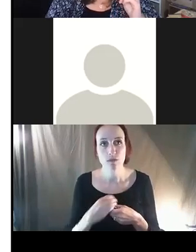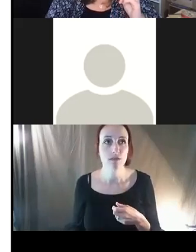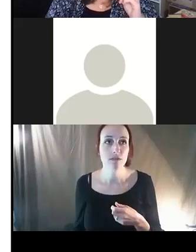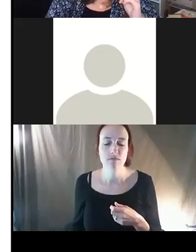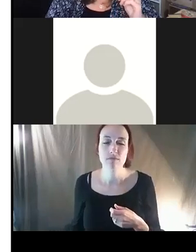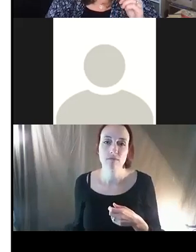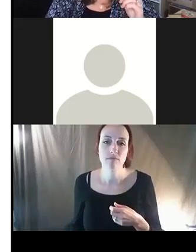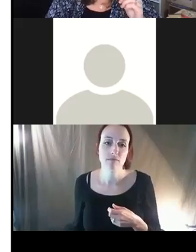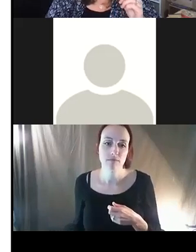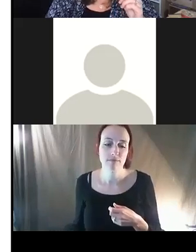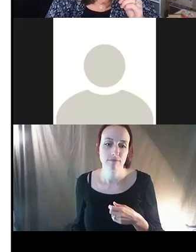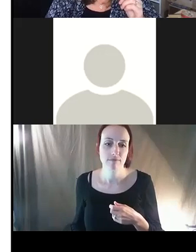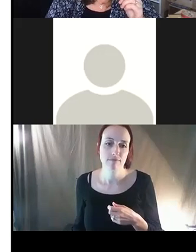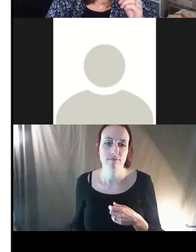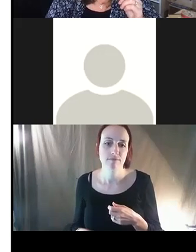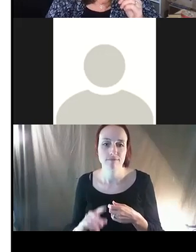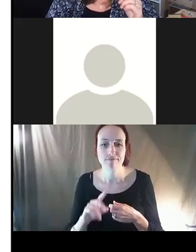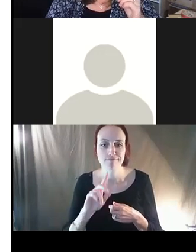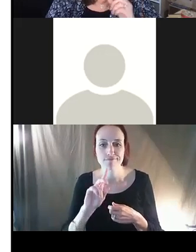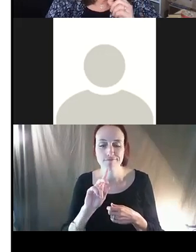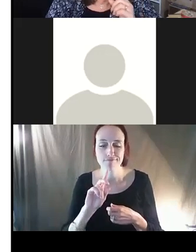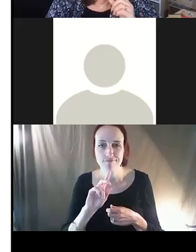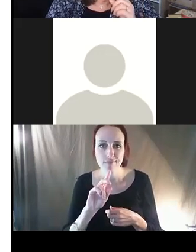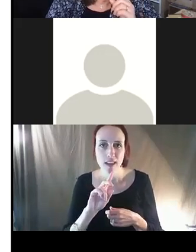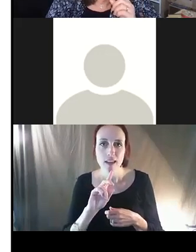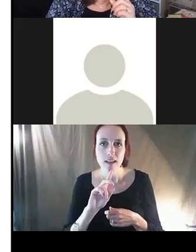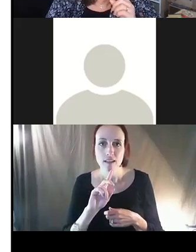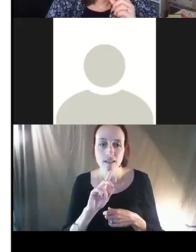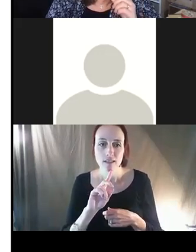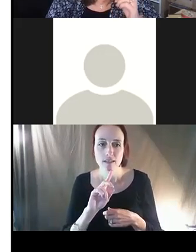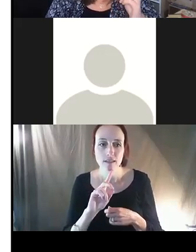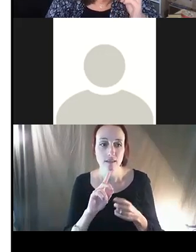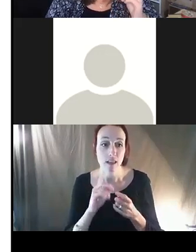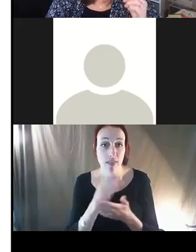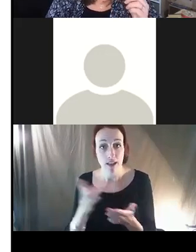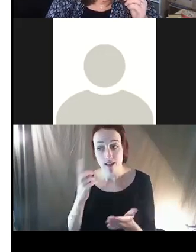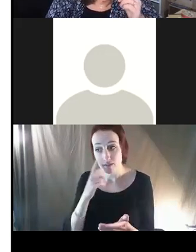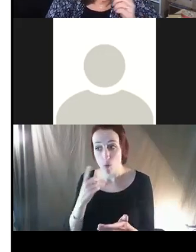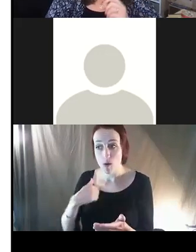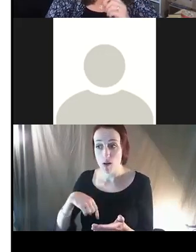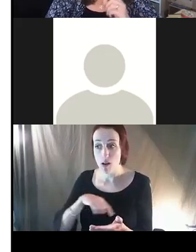helpful for those of us that don't have a cognitive disability but literally we are removing